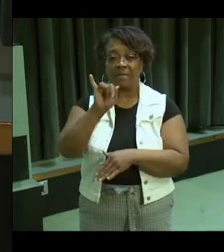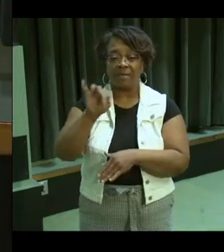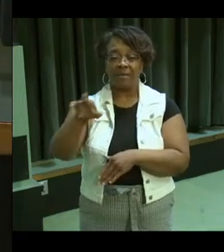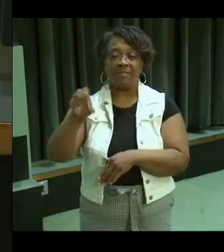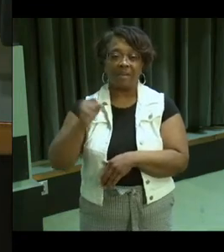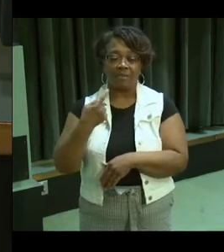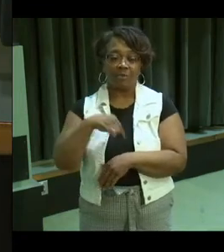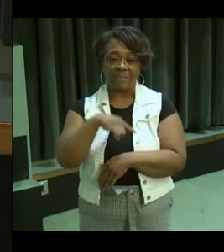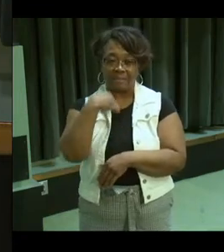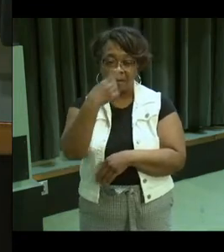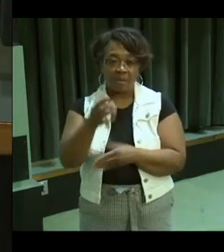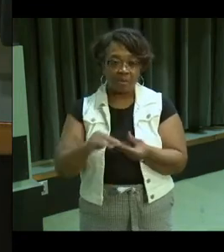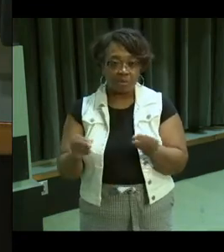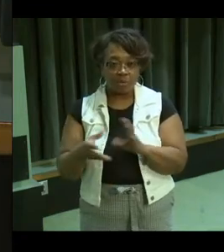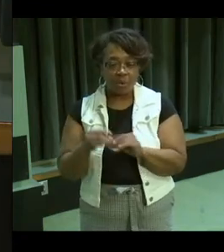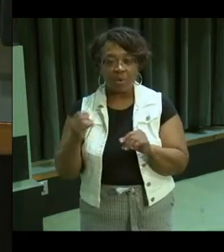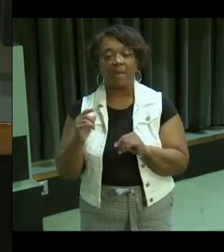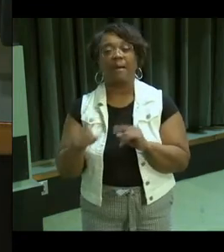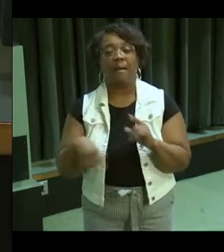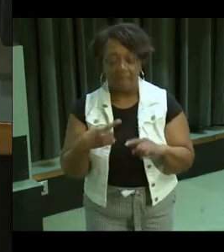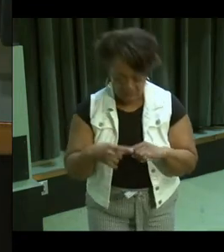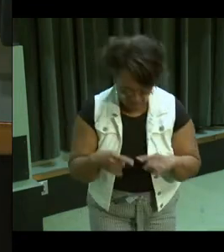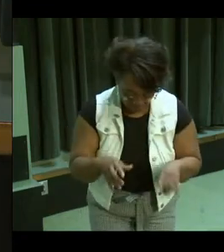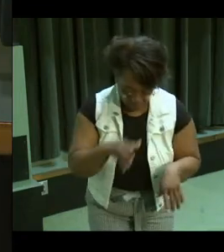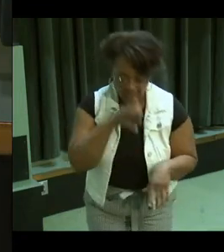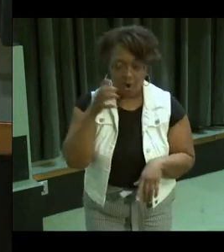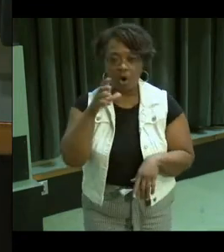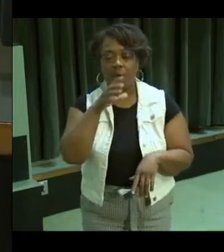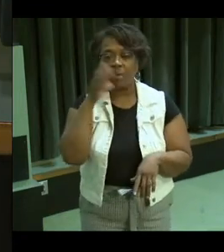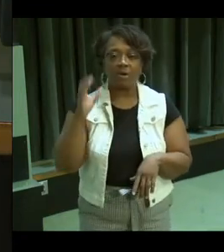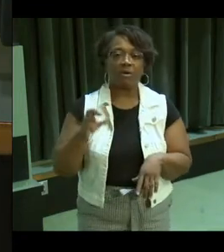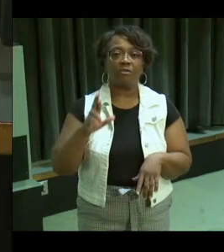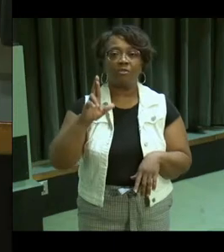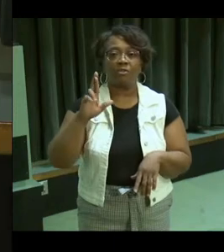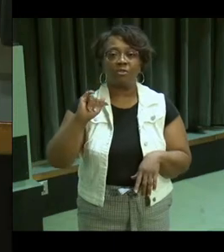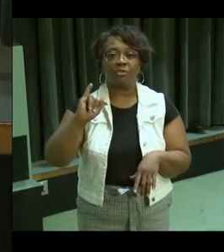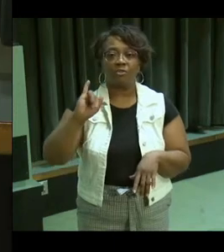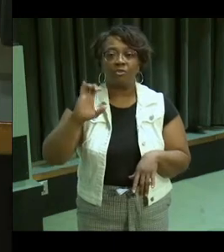affairs. So we tell the story of